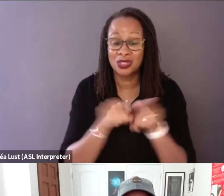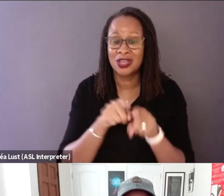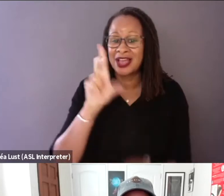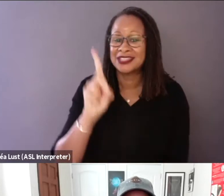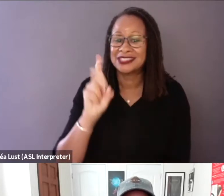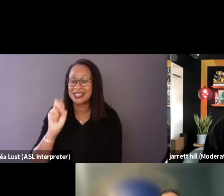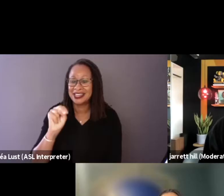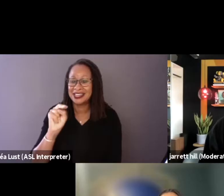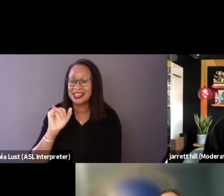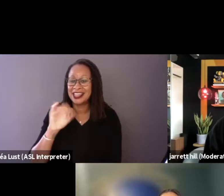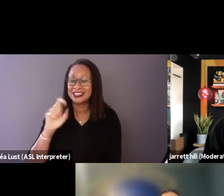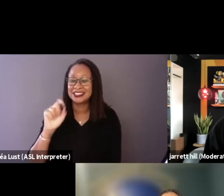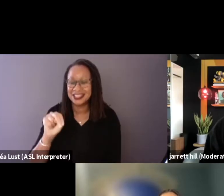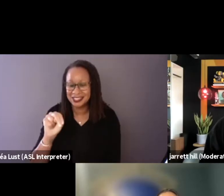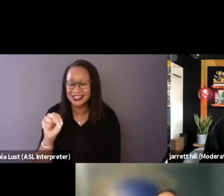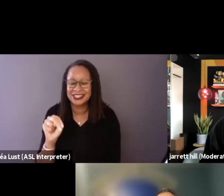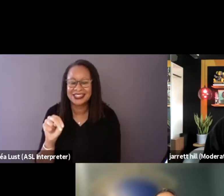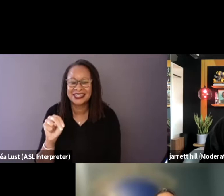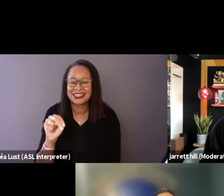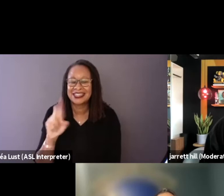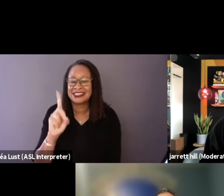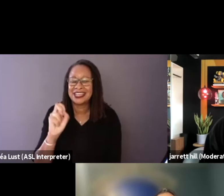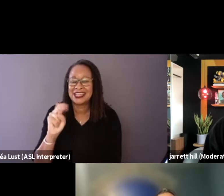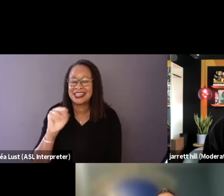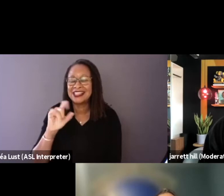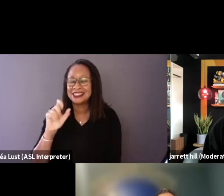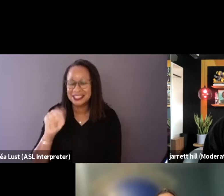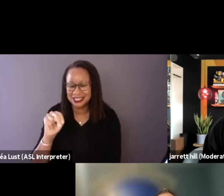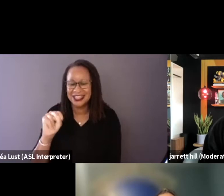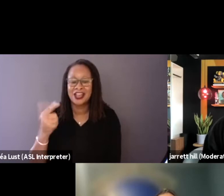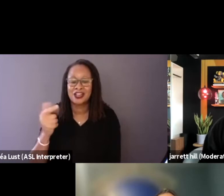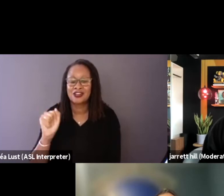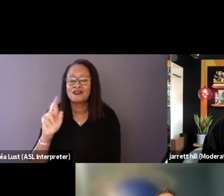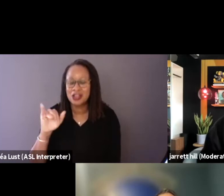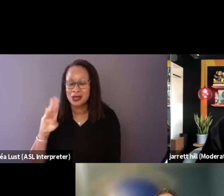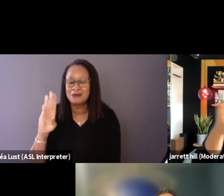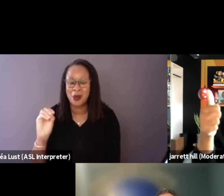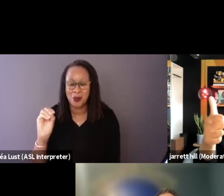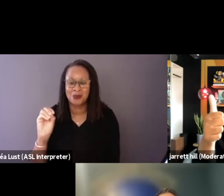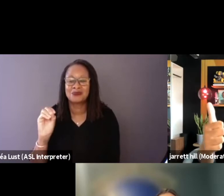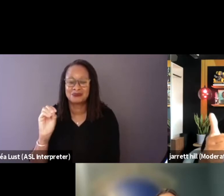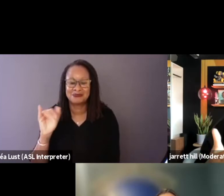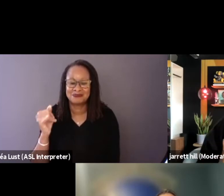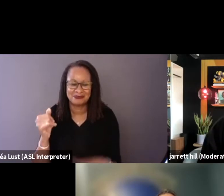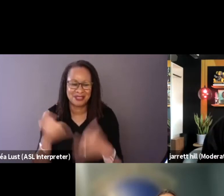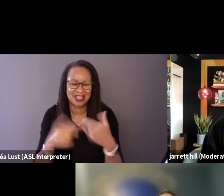I didn't ask about the last name ahead of time. Denilson, did I get that correct? Garibo? All right, awesome. Glad to hear that.